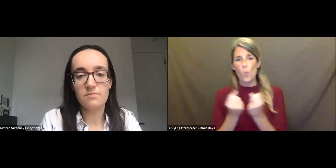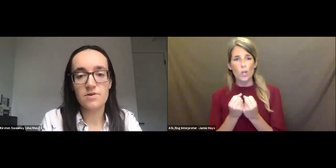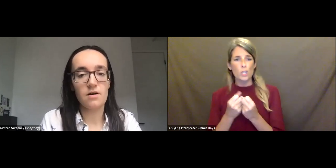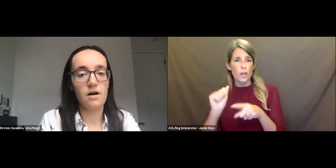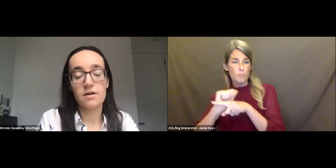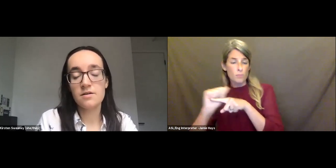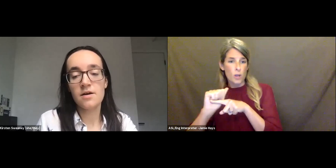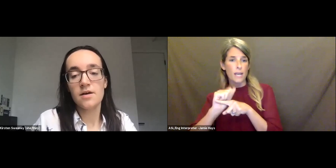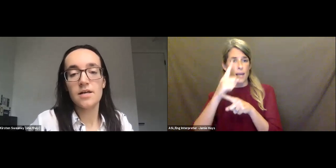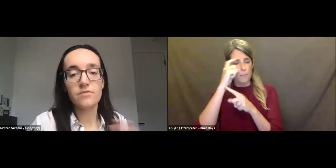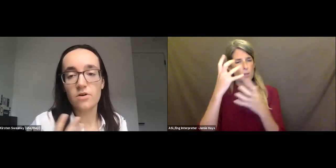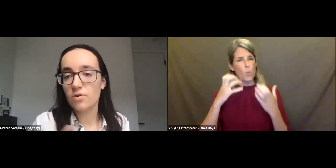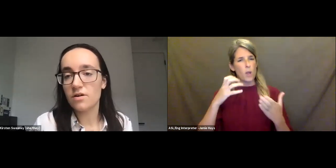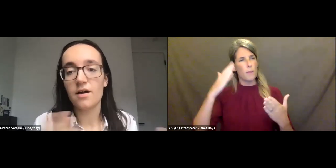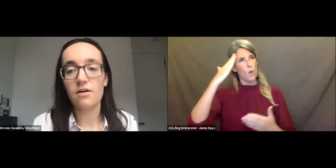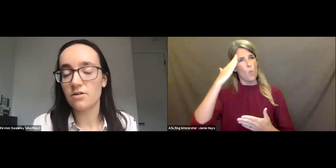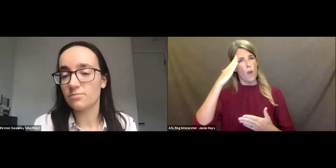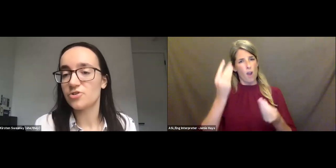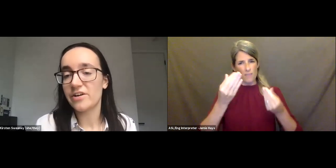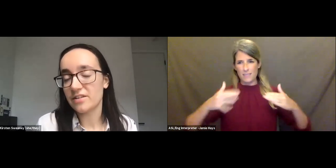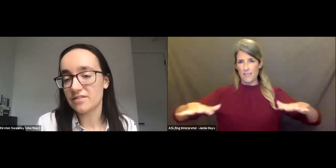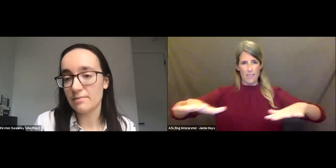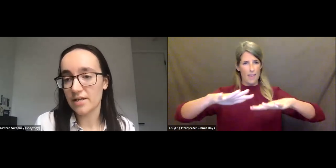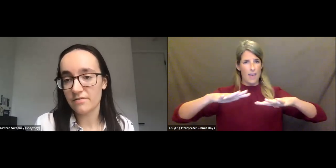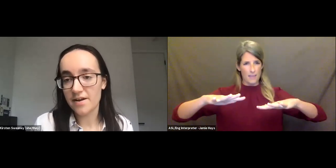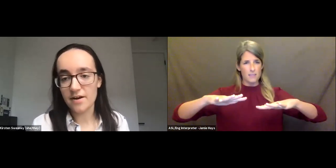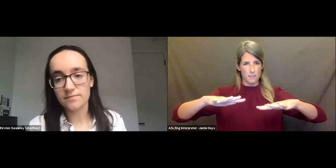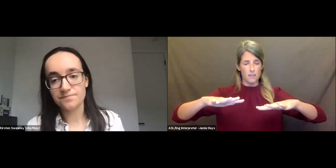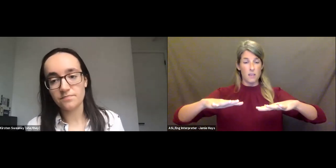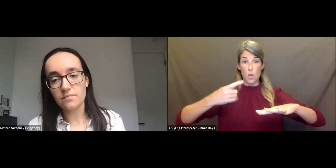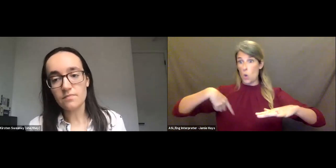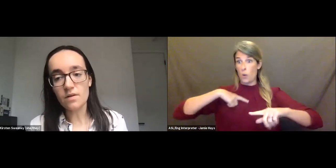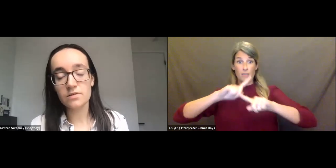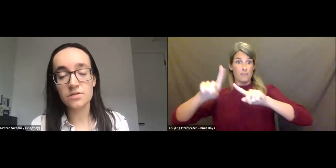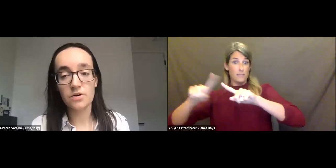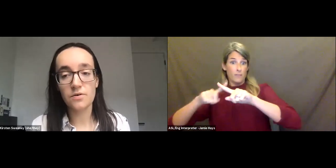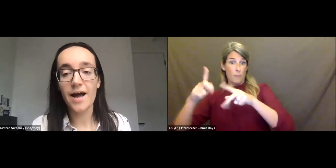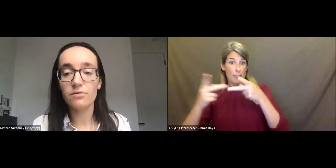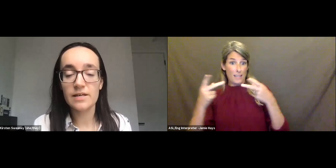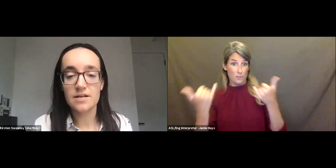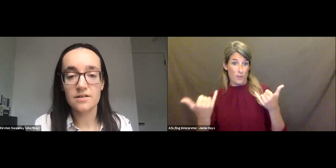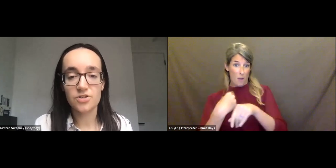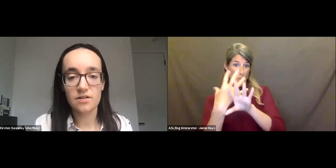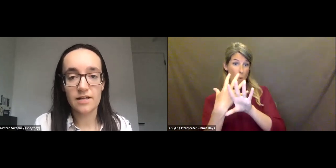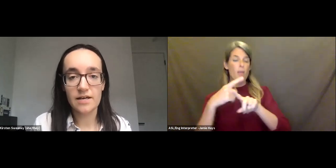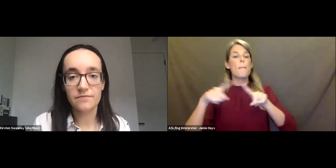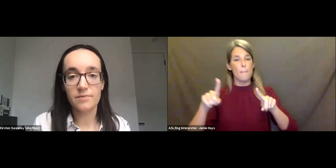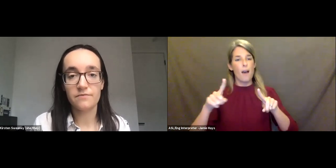that we are on, even though we're not all sharing the same land right now. So I will be acknowledging the land from the